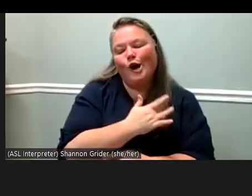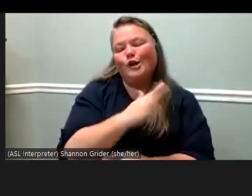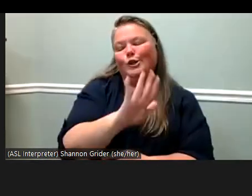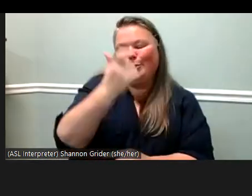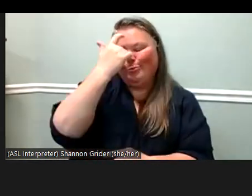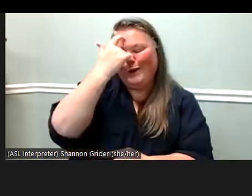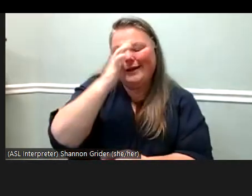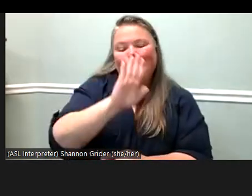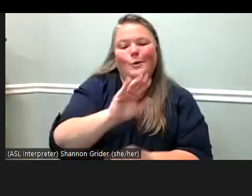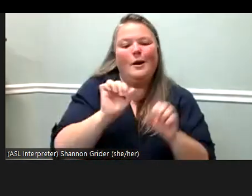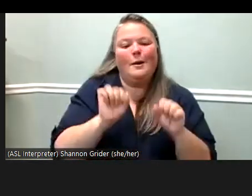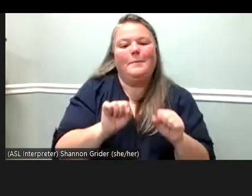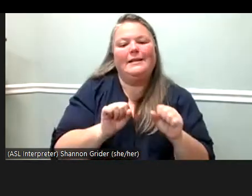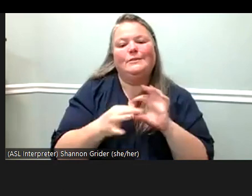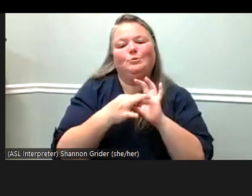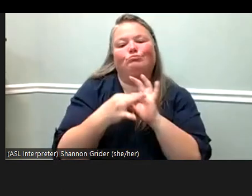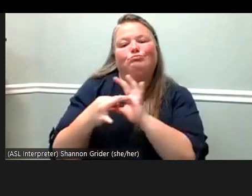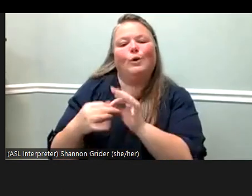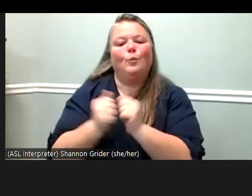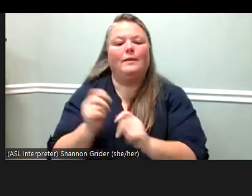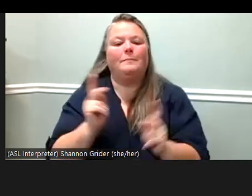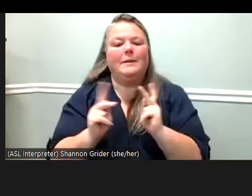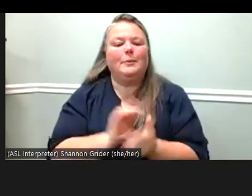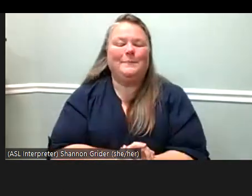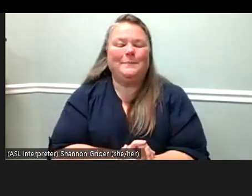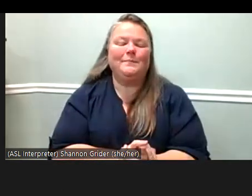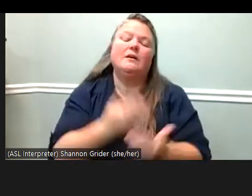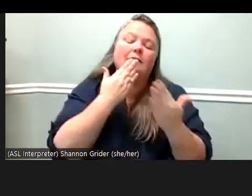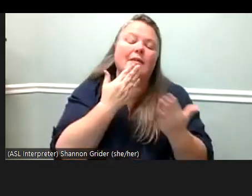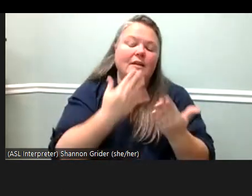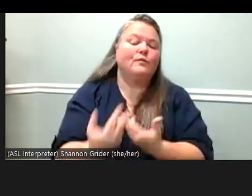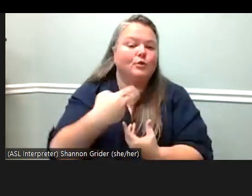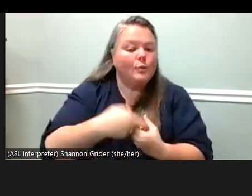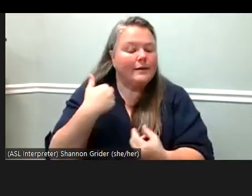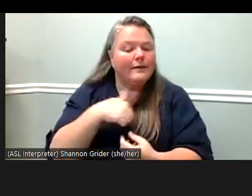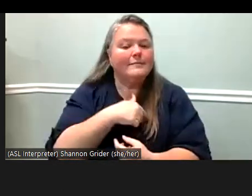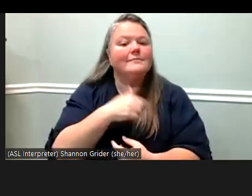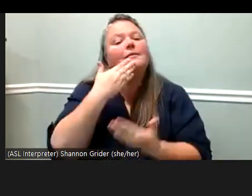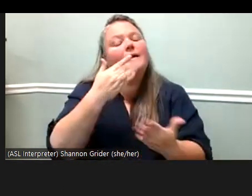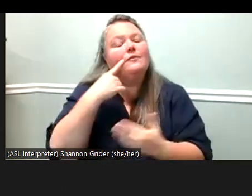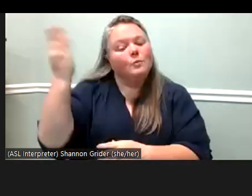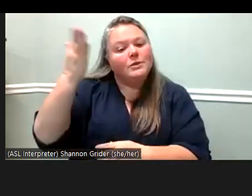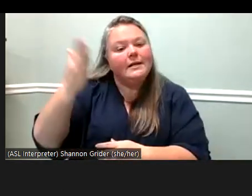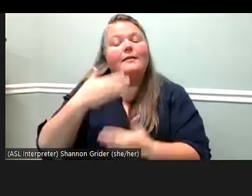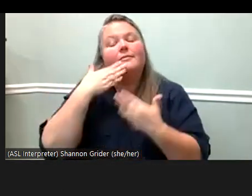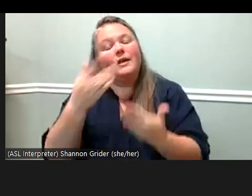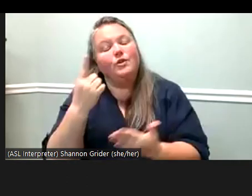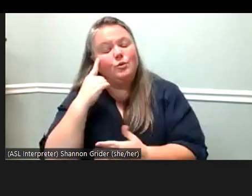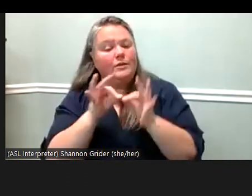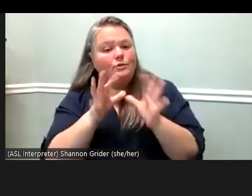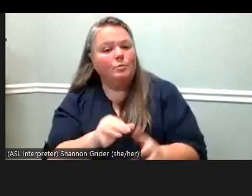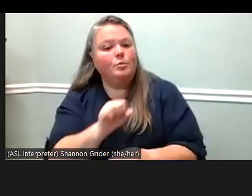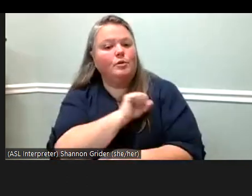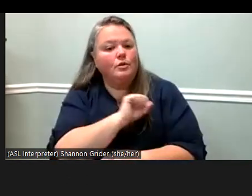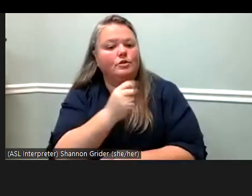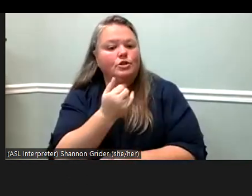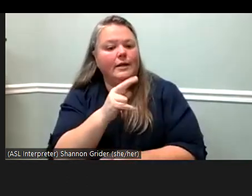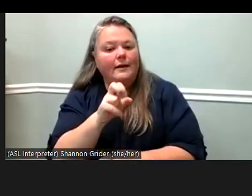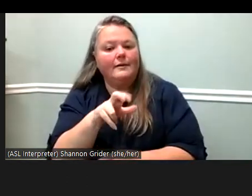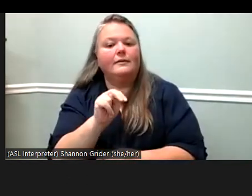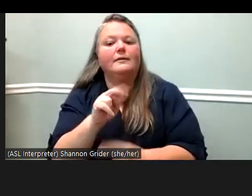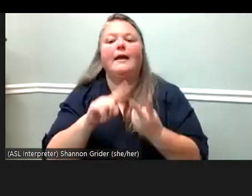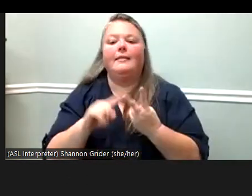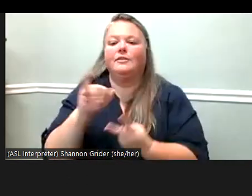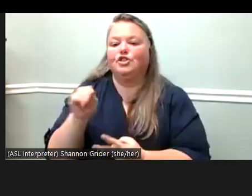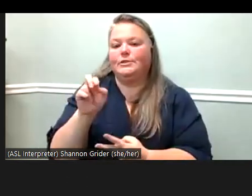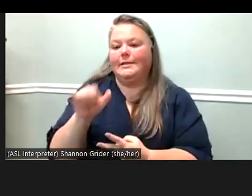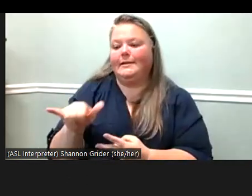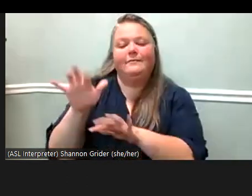THANK YOU 1067, DR. SCORESBY, WE ARE SO LUCKY THAT YOU CHOSE KENTUCKY AND I CAN'T WAIT TO SEE WHAT HAPPENS IN OUR STATE WITH YOUR HEART AND